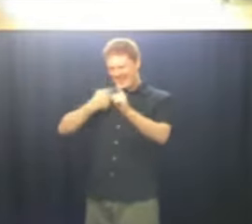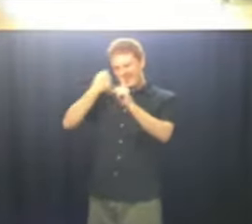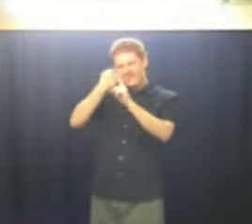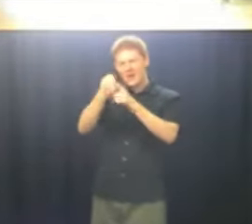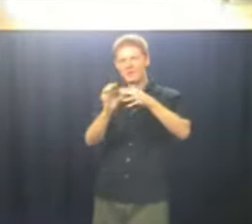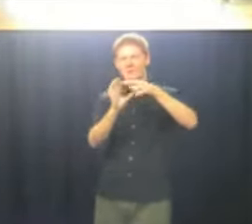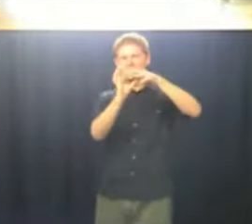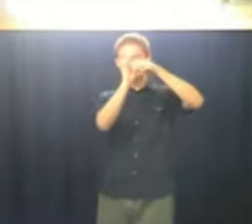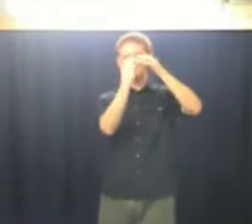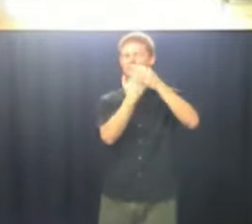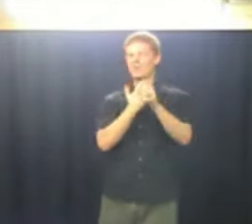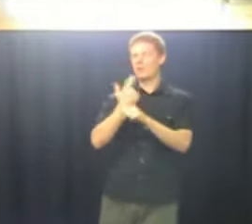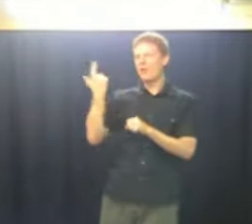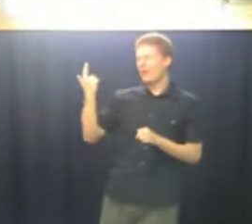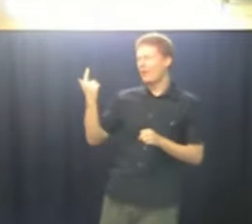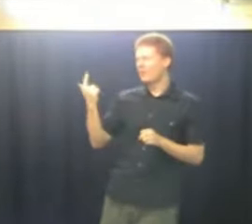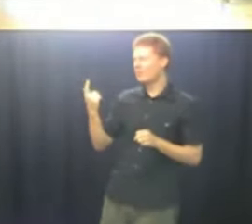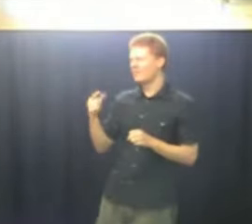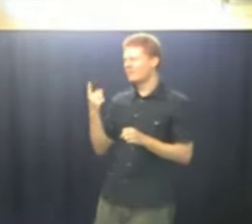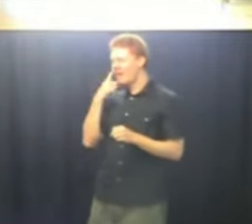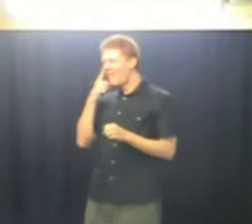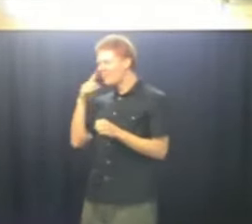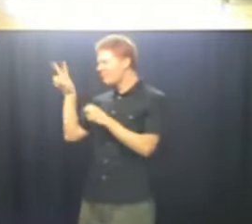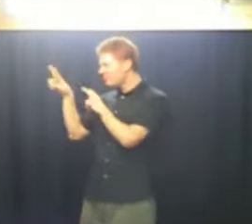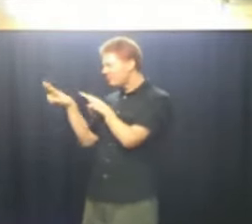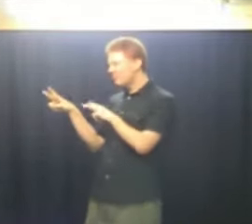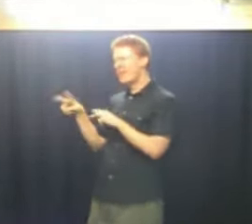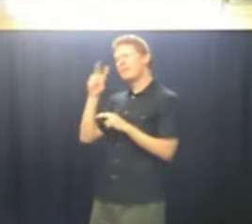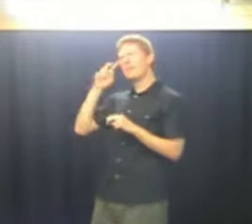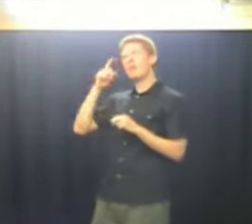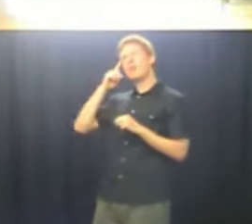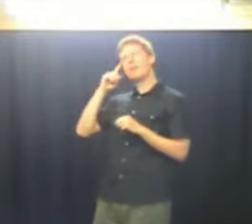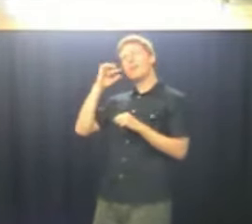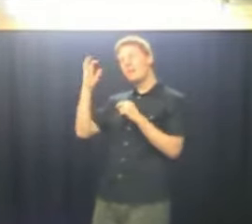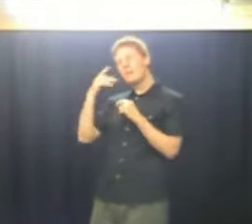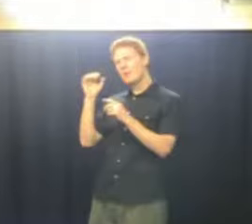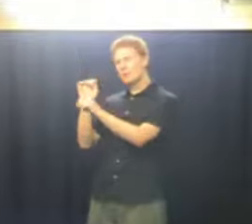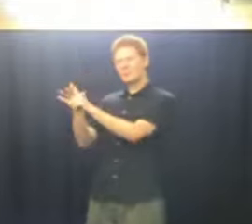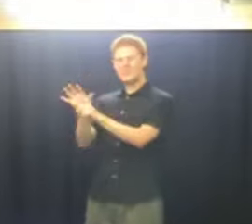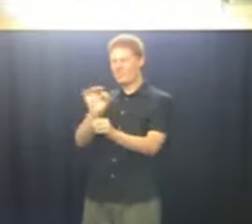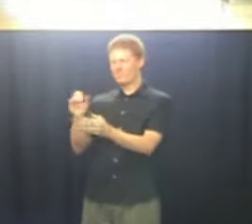But the things I mention today do have a negative impact on your relationship with God So today watch what I’ll be saying read the powerpoint slides and consider what actions in your life might be the same